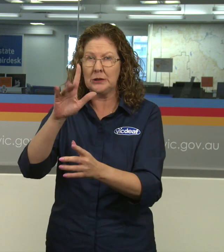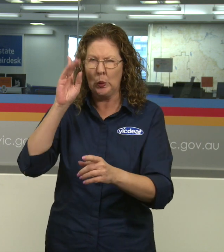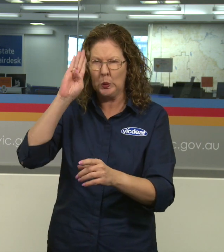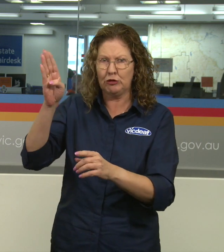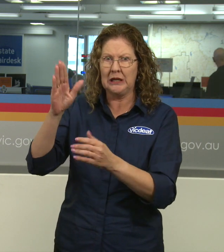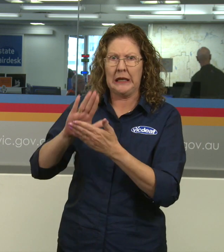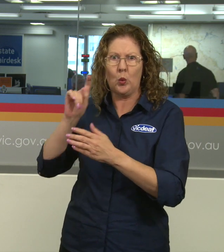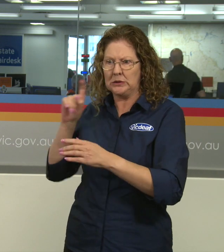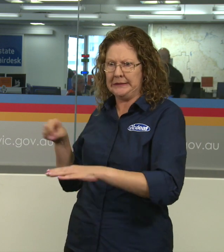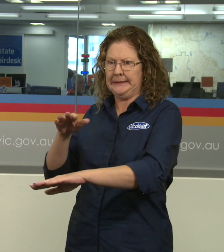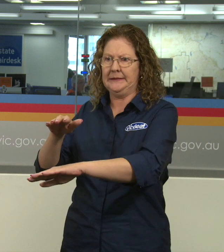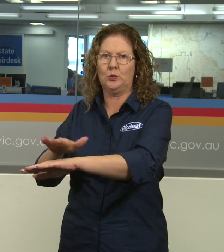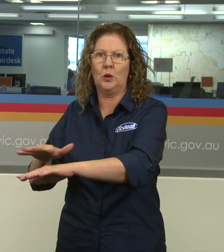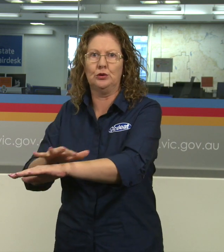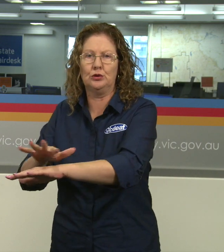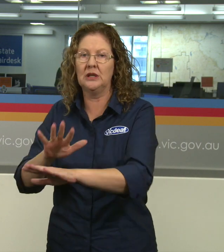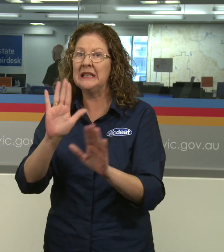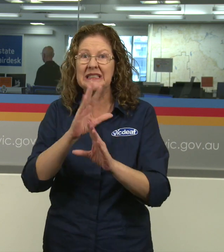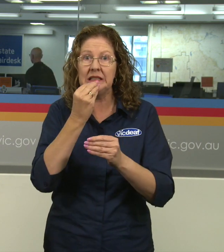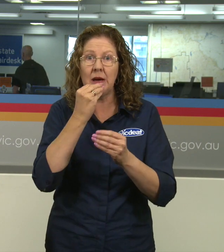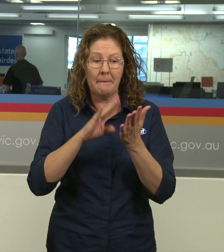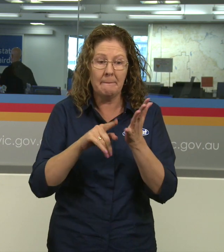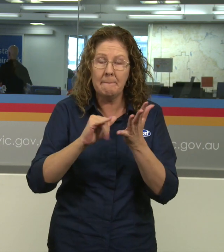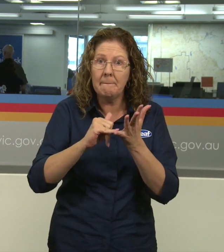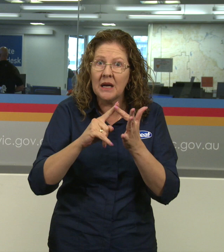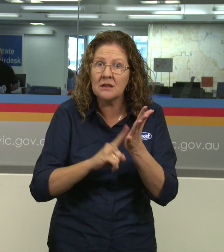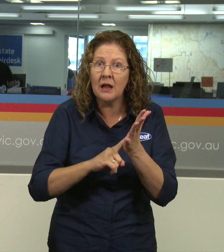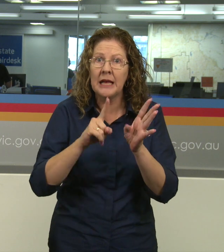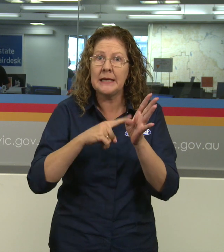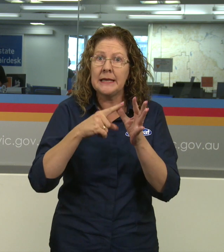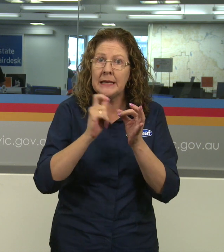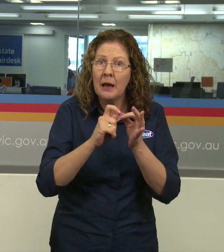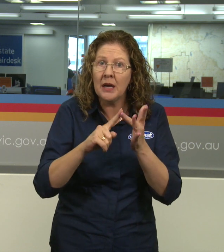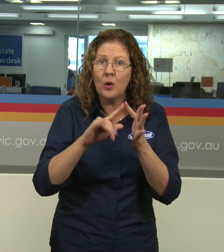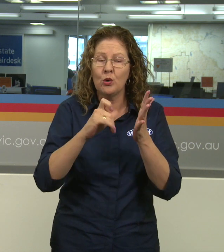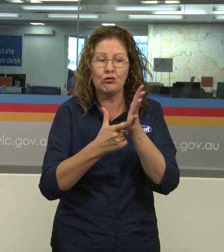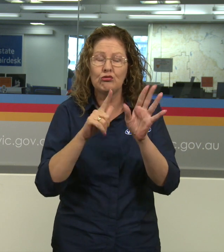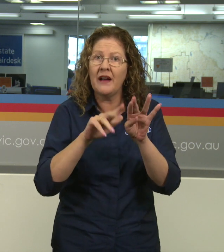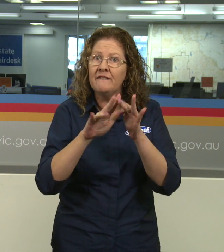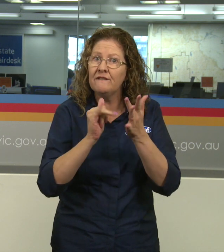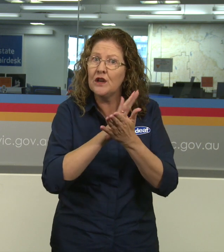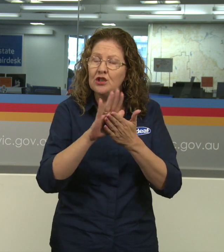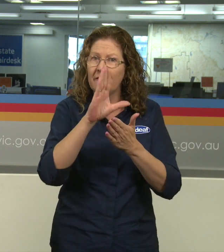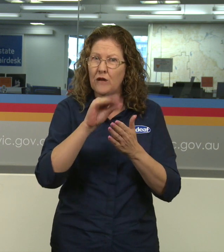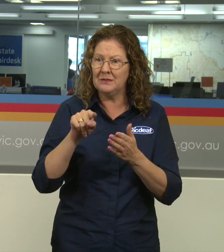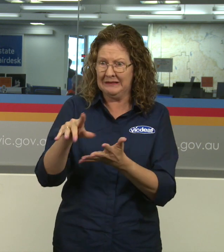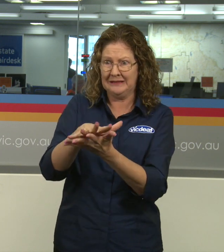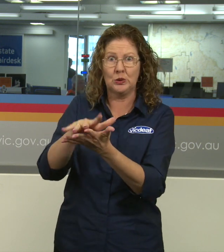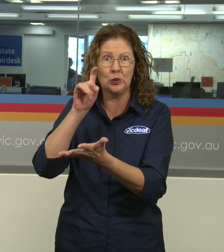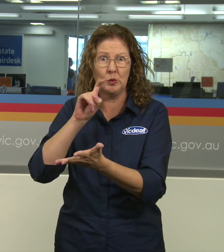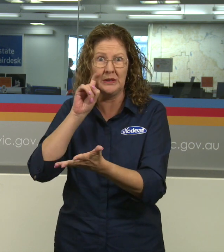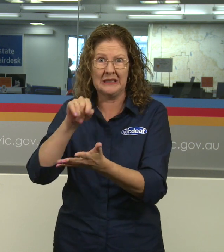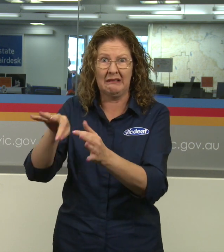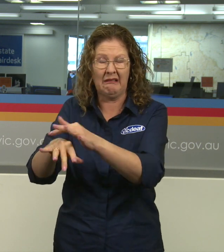Don’t eat any mussels, yabbies or crayfish from affected waters, and avoid or suitably